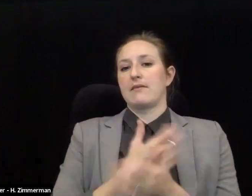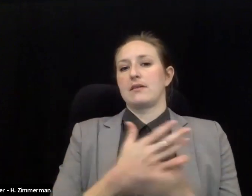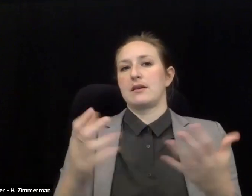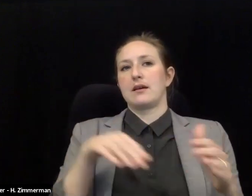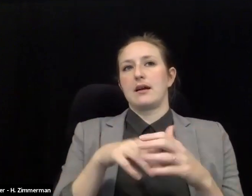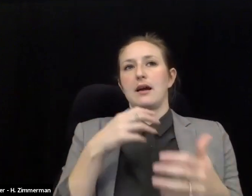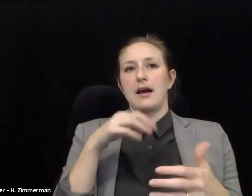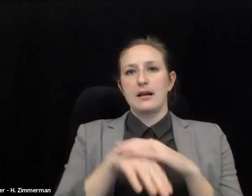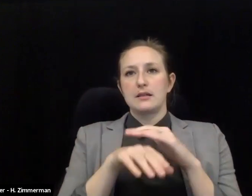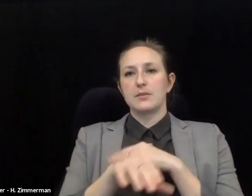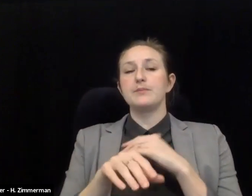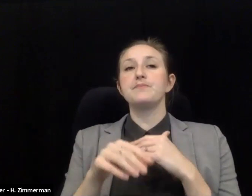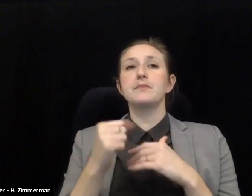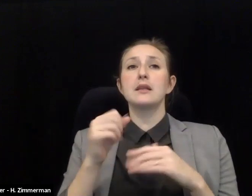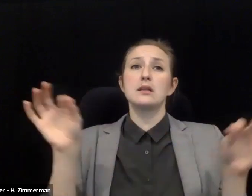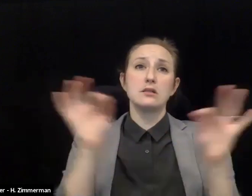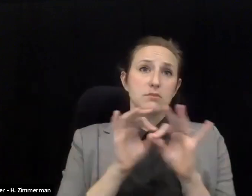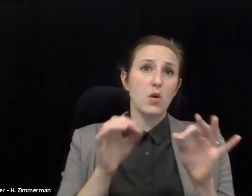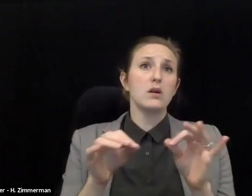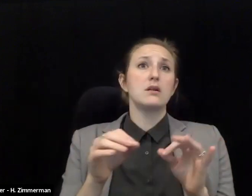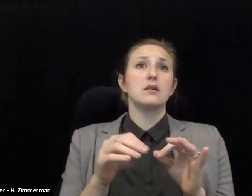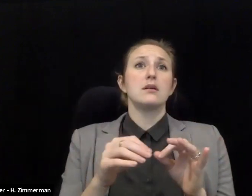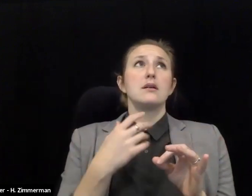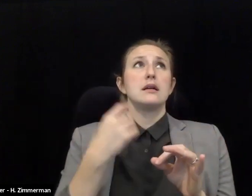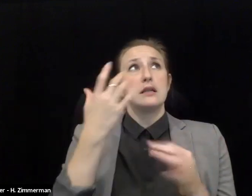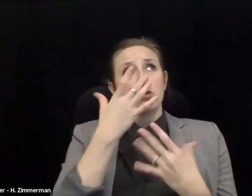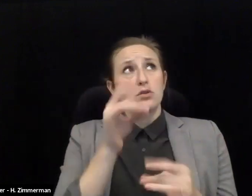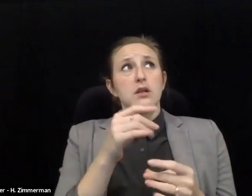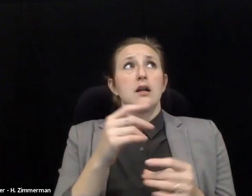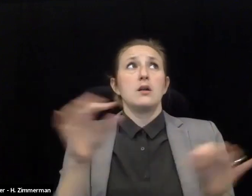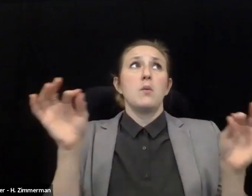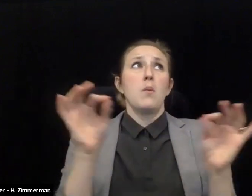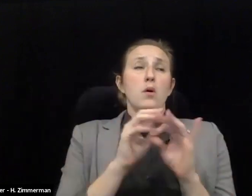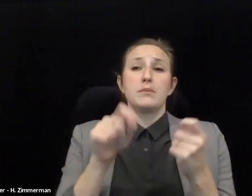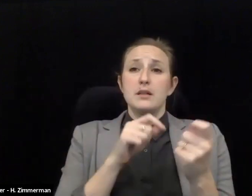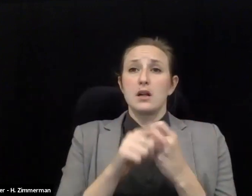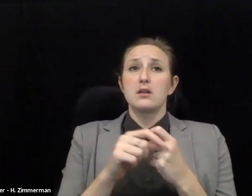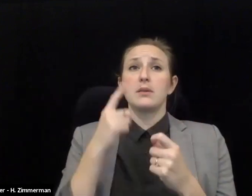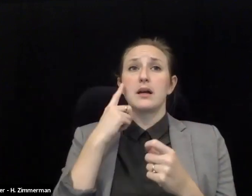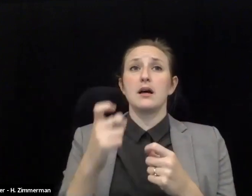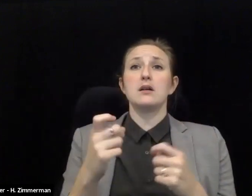I think really important one to consider given that with more folks moving